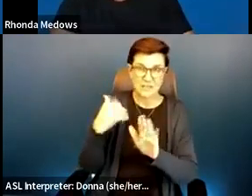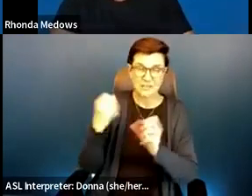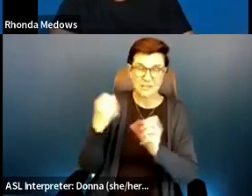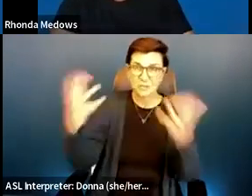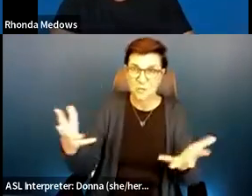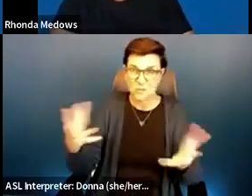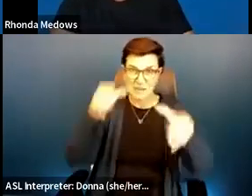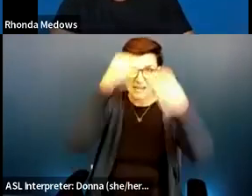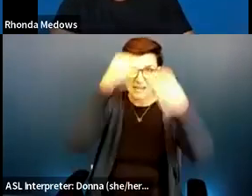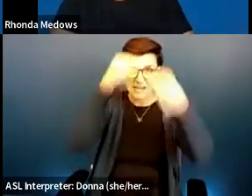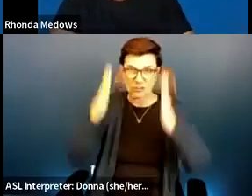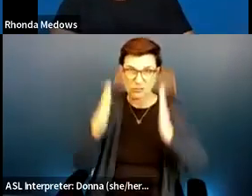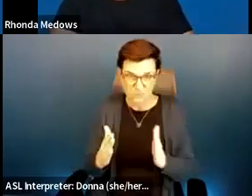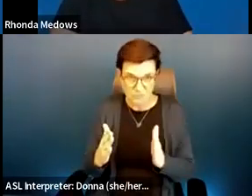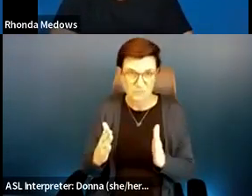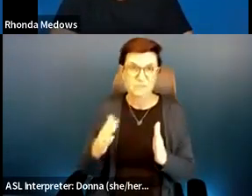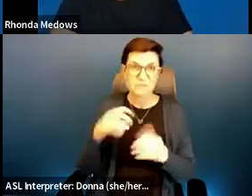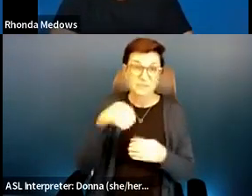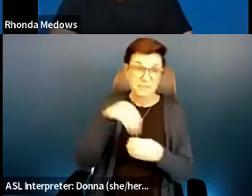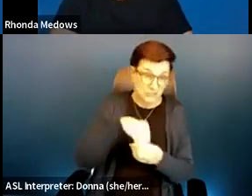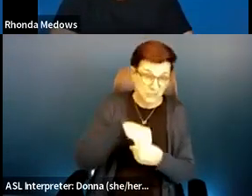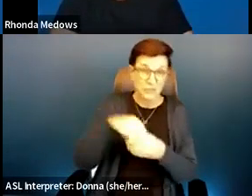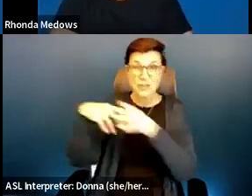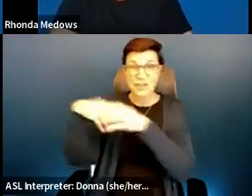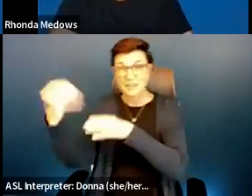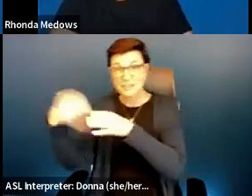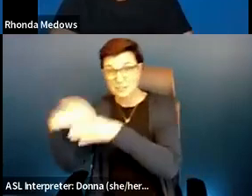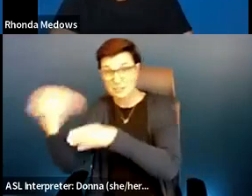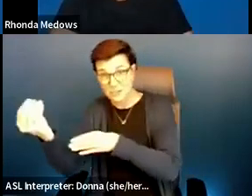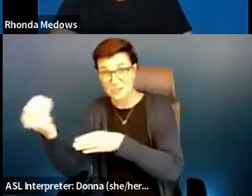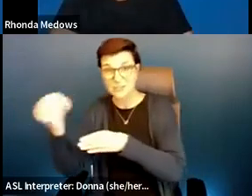with your opinions on and advice and expertise